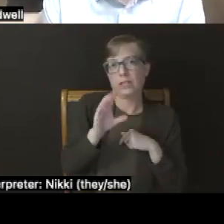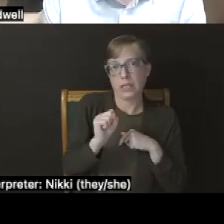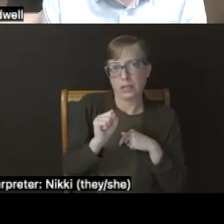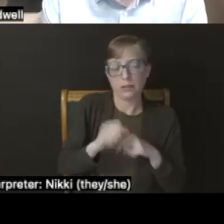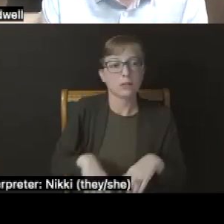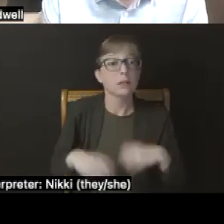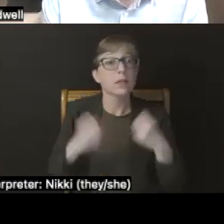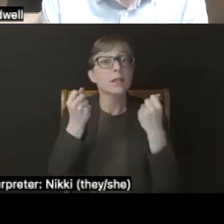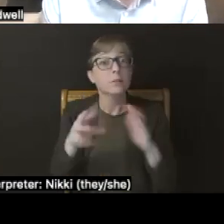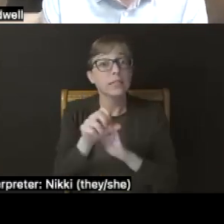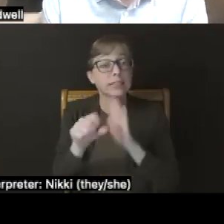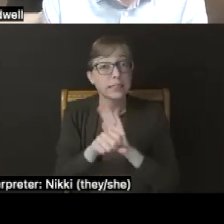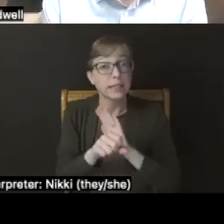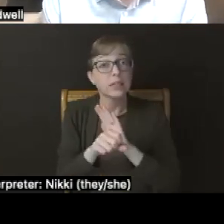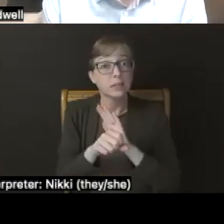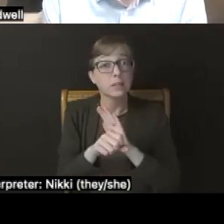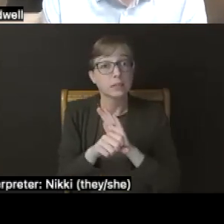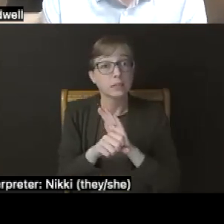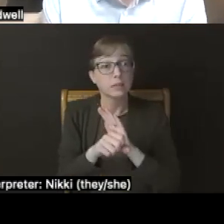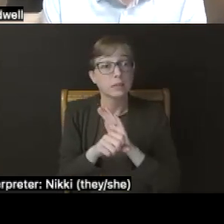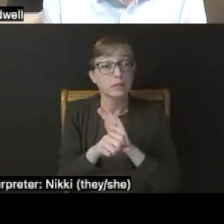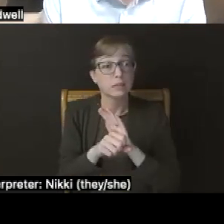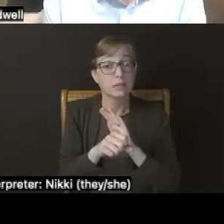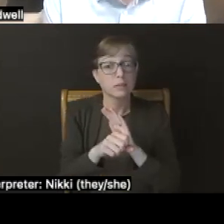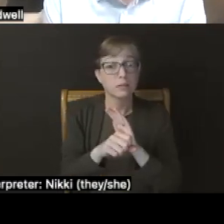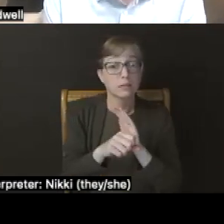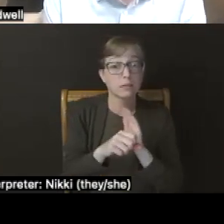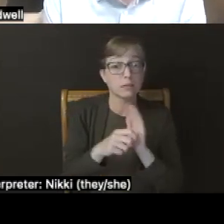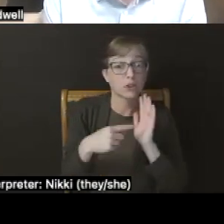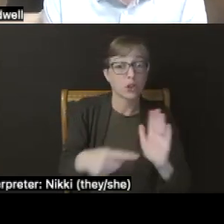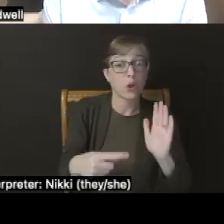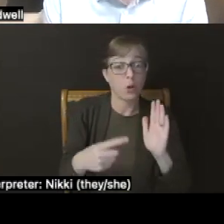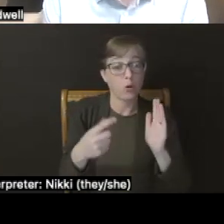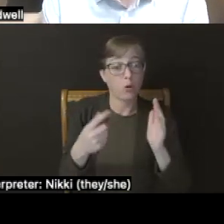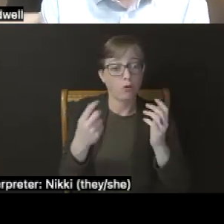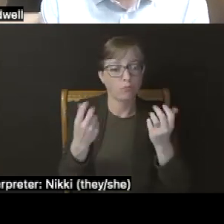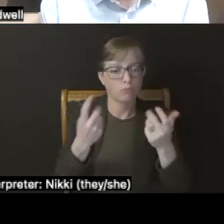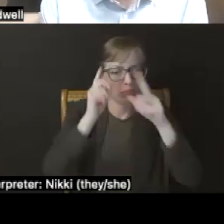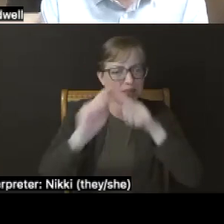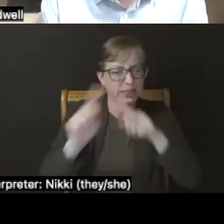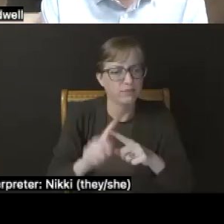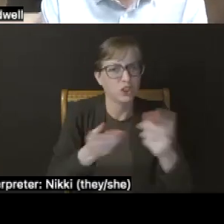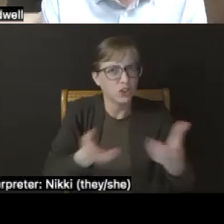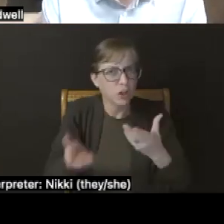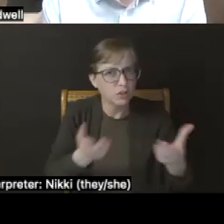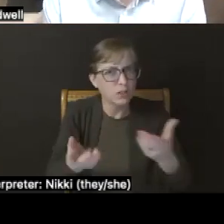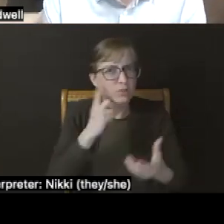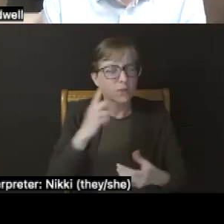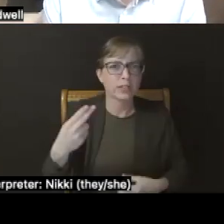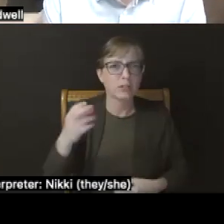very long waiting lists for home and community based services. It forces people into more costly,